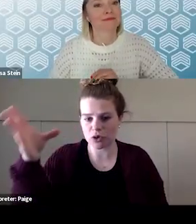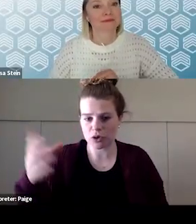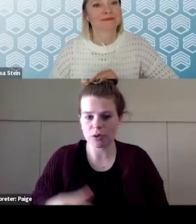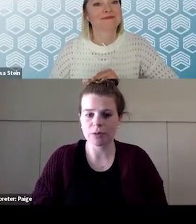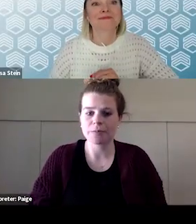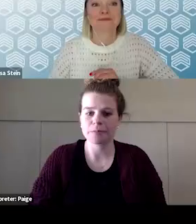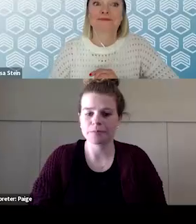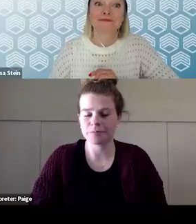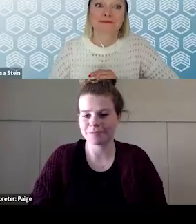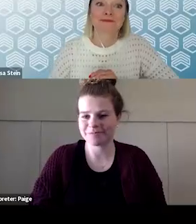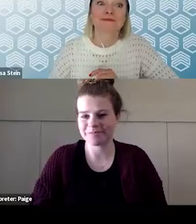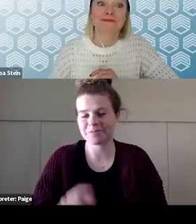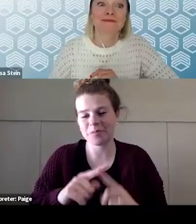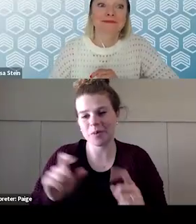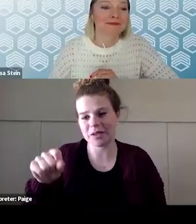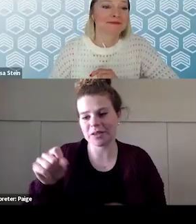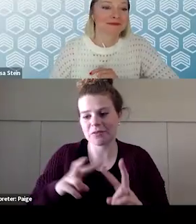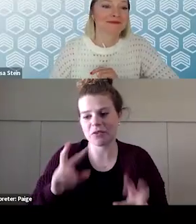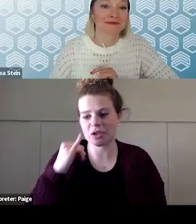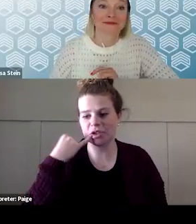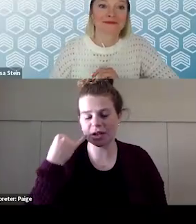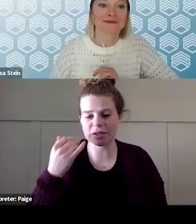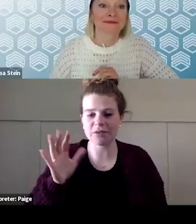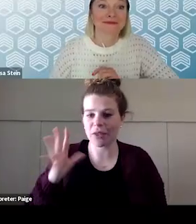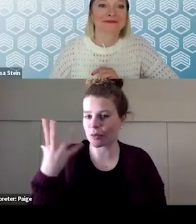But yes, we're very jealous of their very beautiful dashboard.